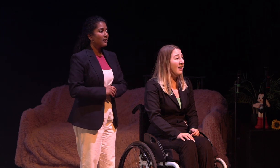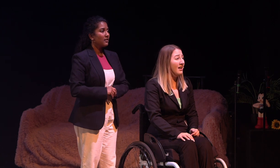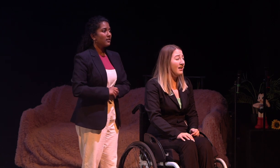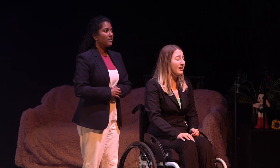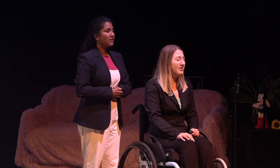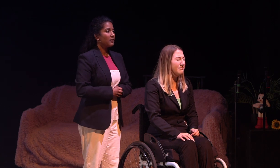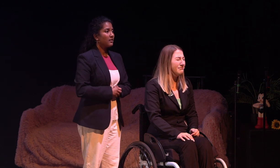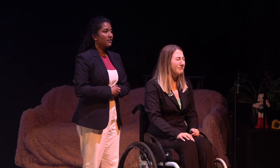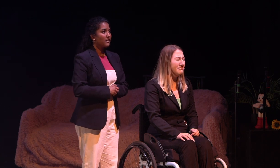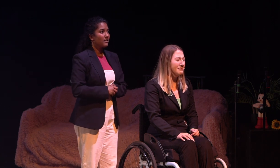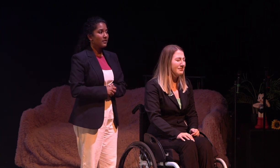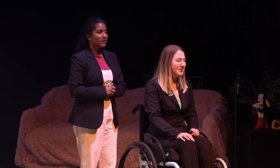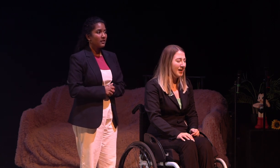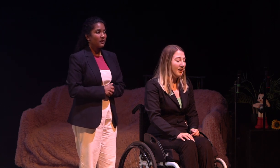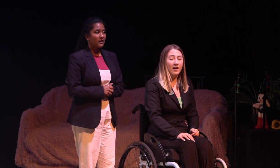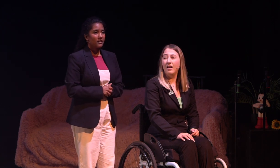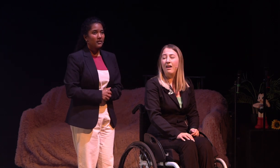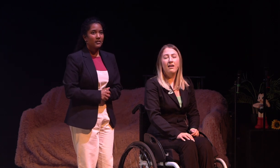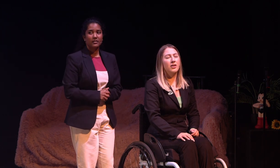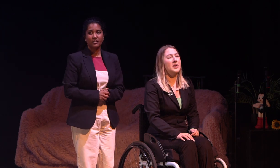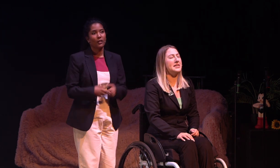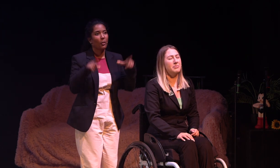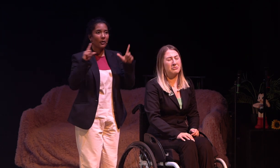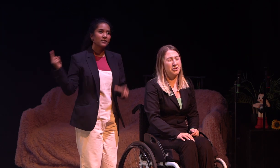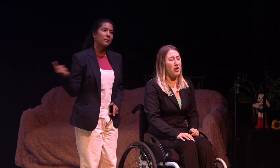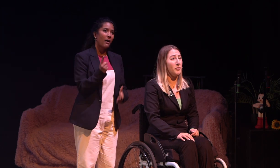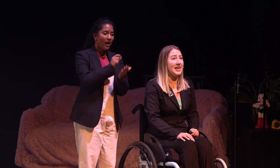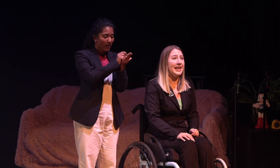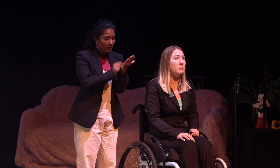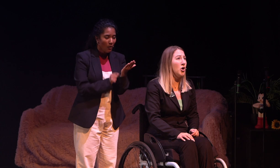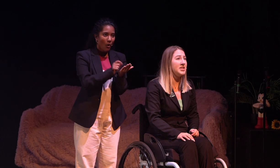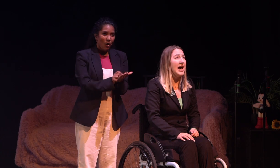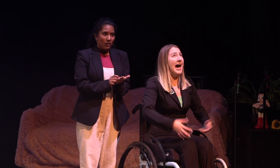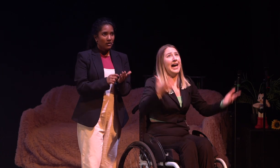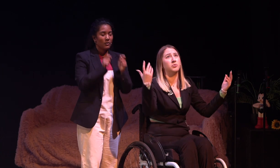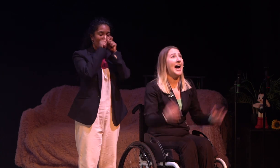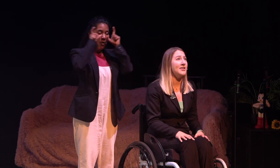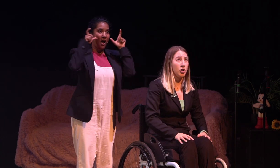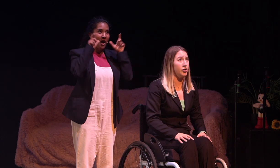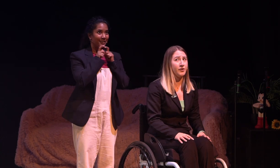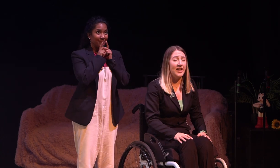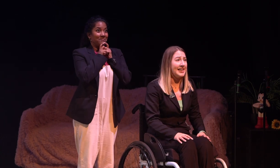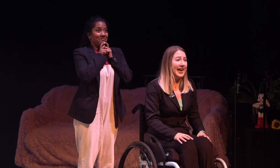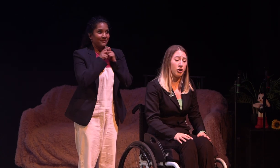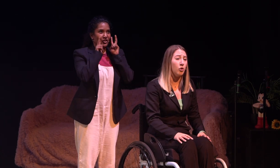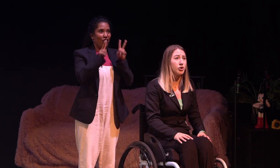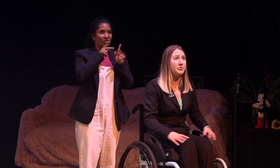Frozen. Louisa bounces over with a clipboard, eyes wide, nostrils flared and